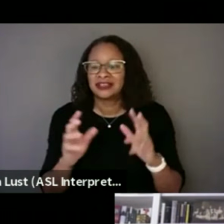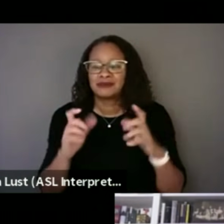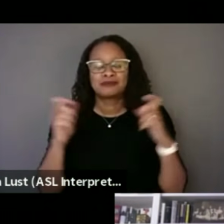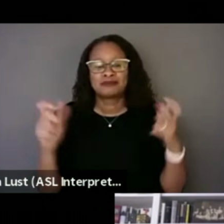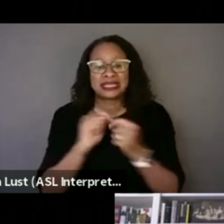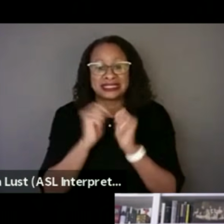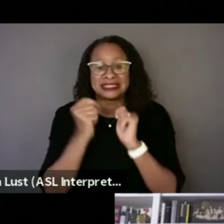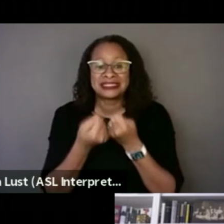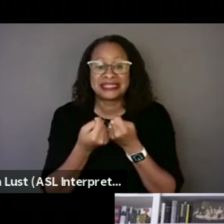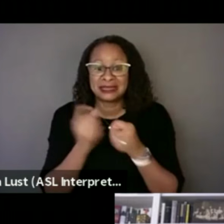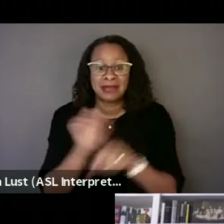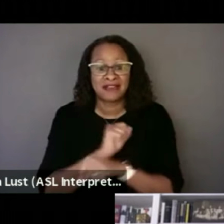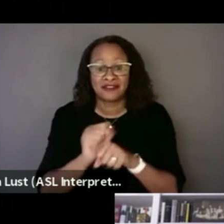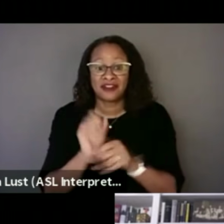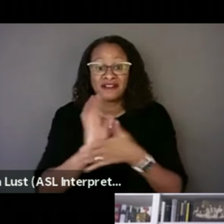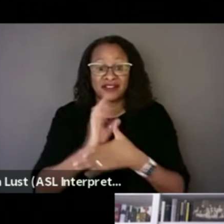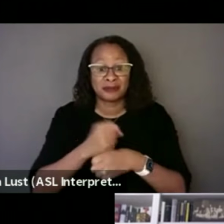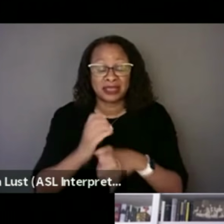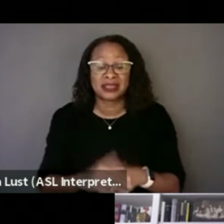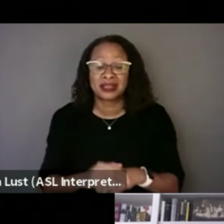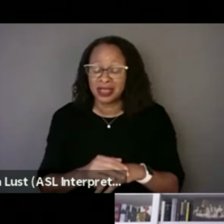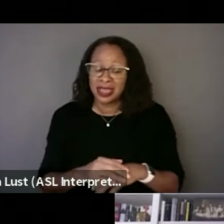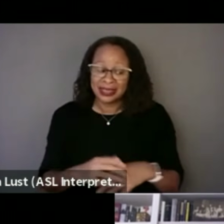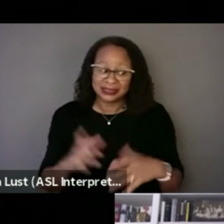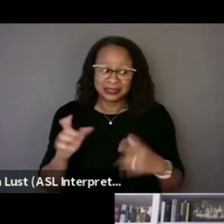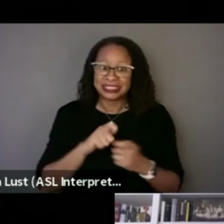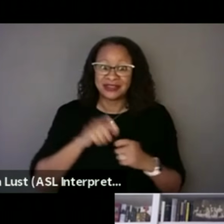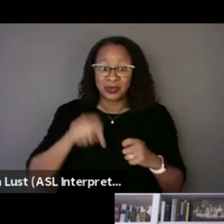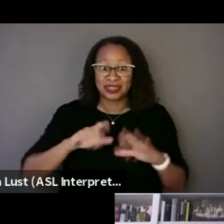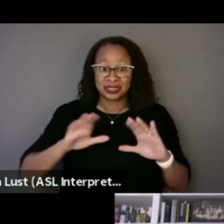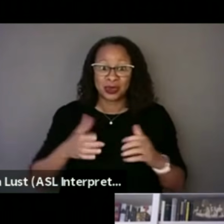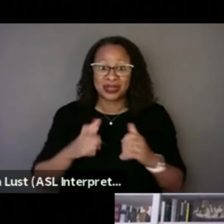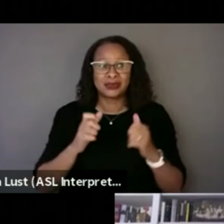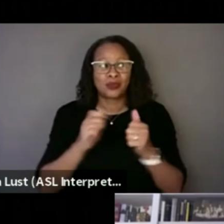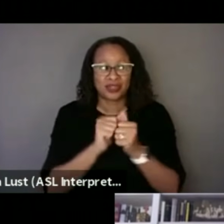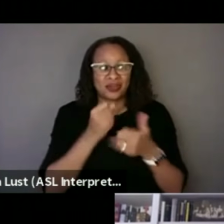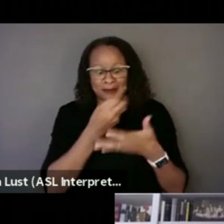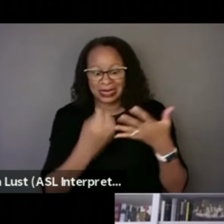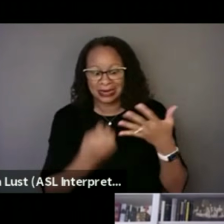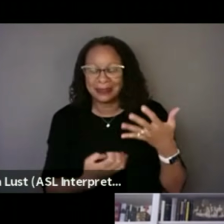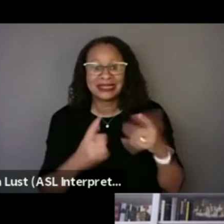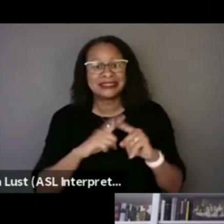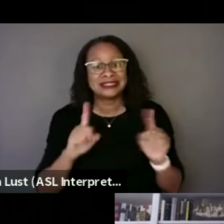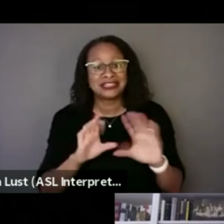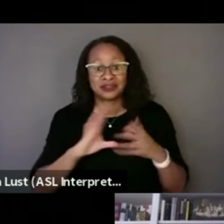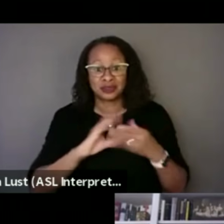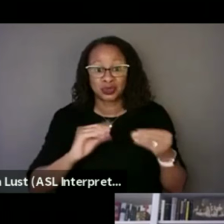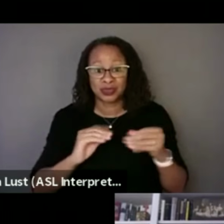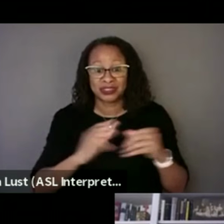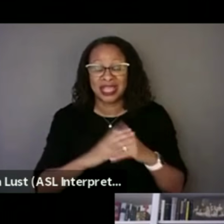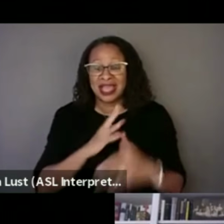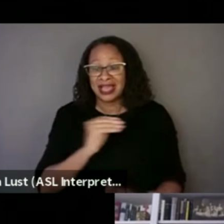And especially in this one with like our multilayered stories, and just the need to, you know,